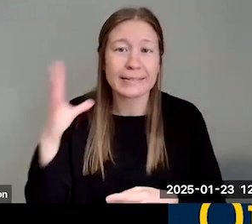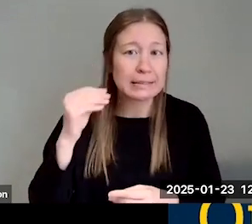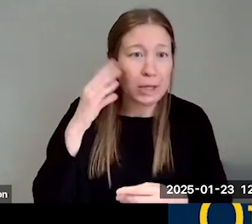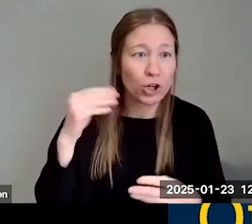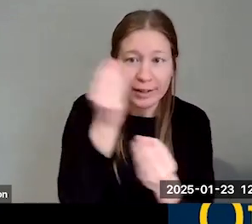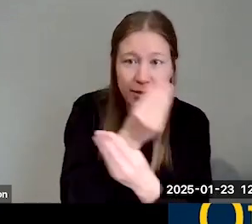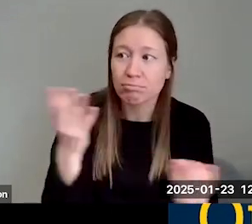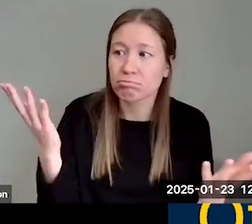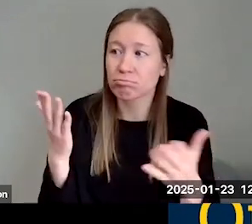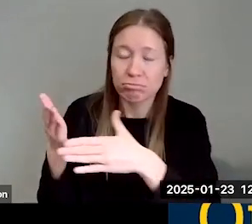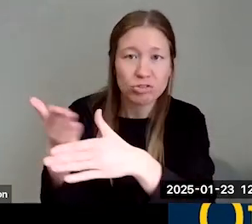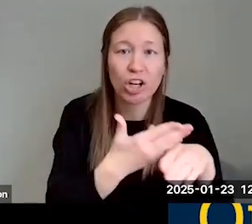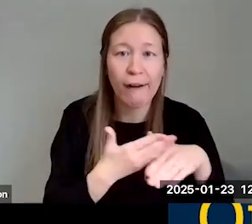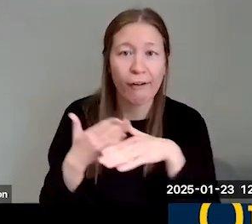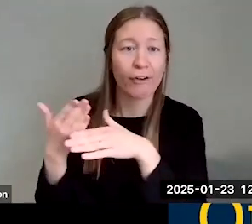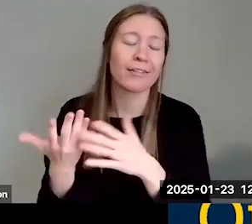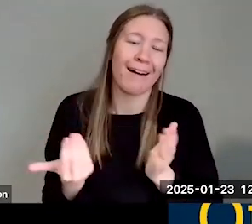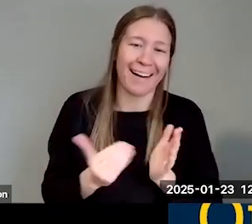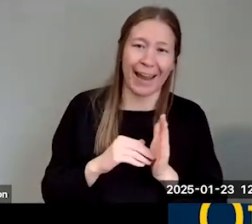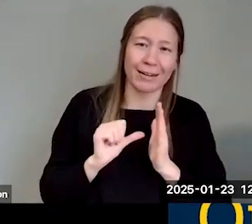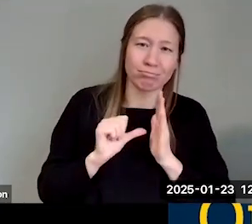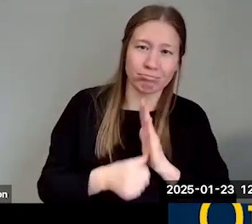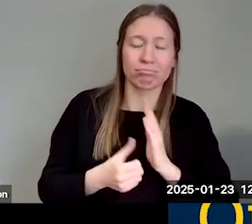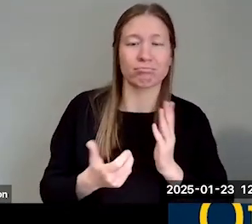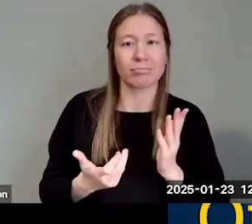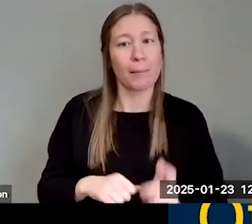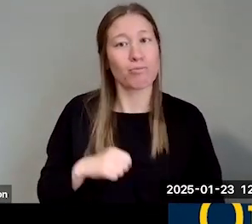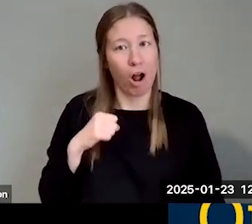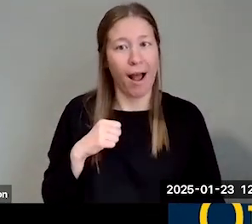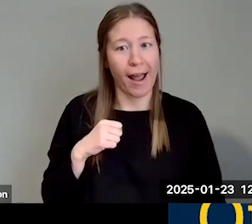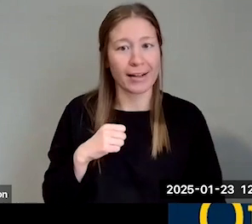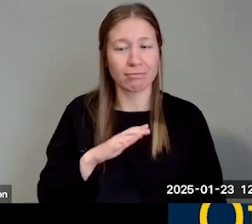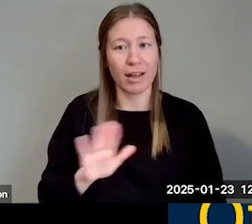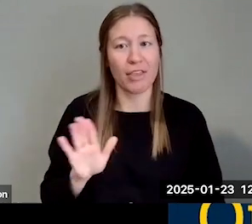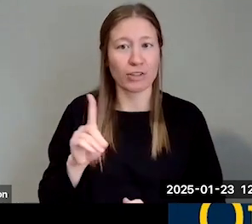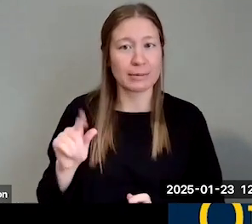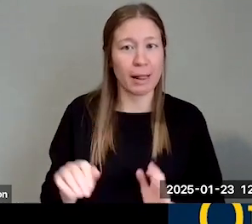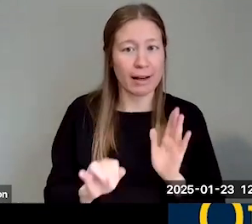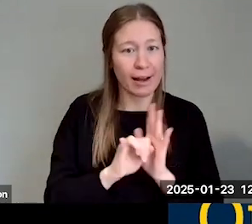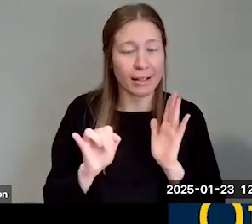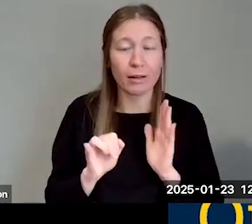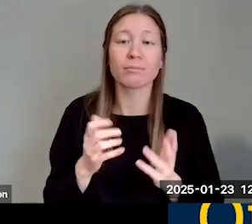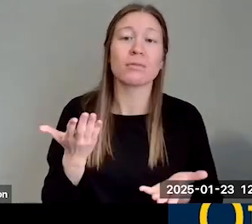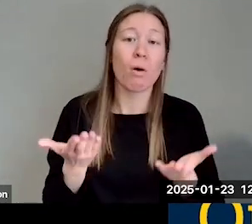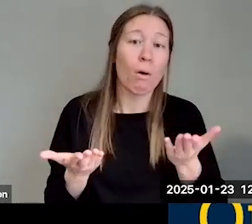again, to express pride in disability identity or unintentionally. And we're gonna talk about how somebody